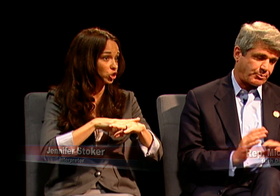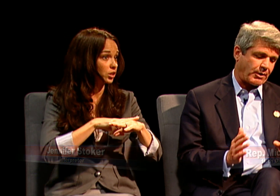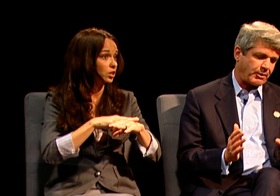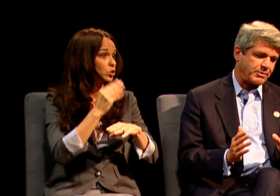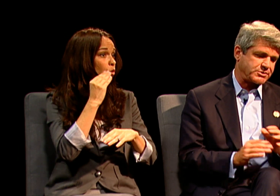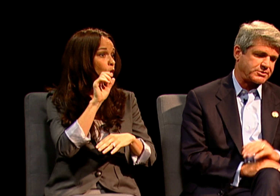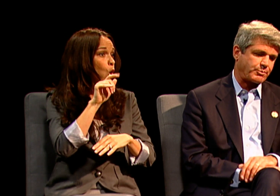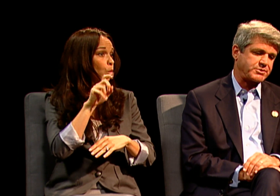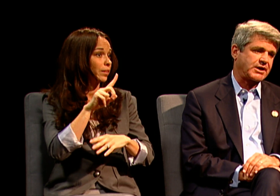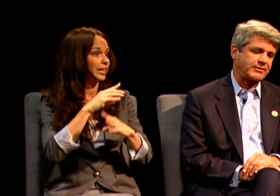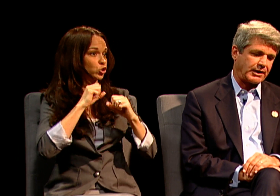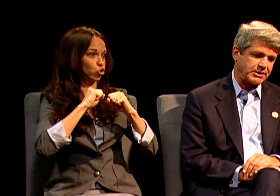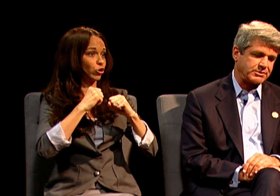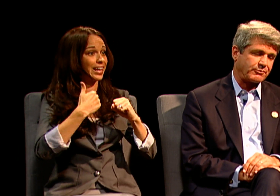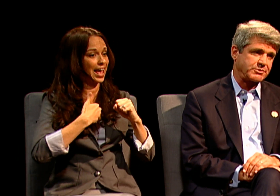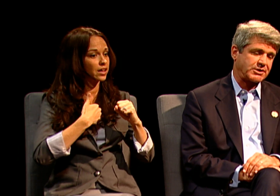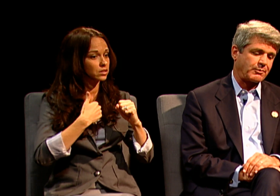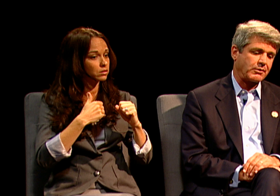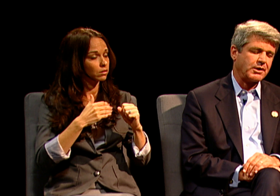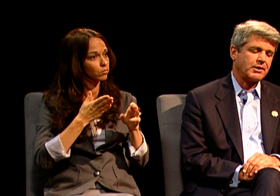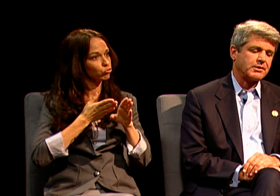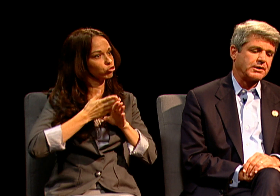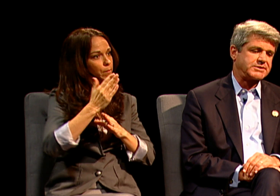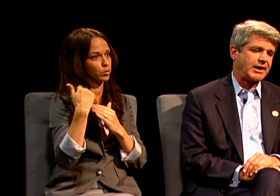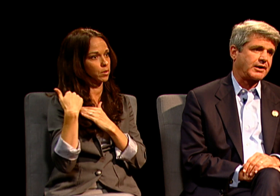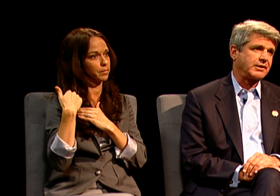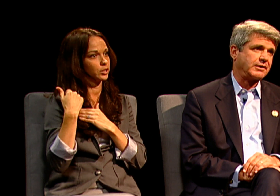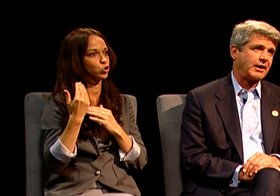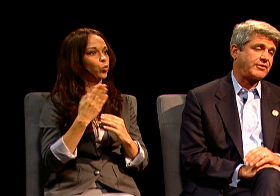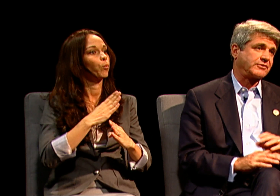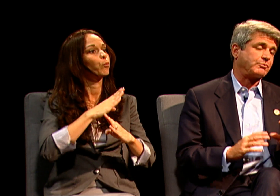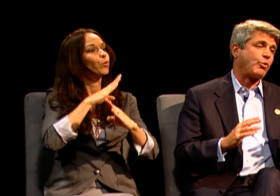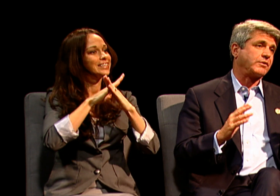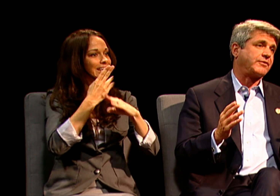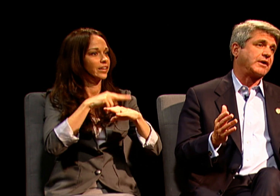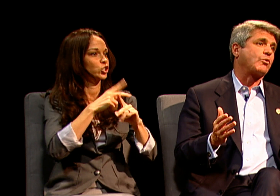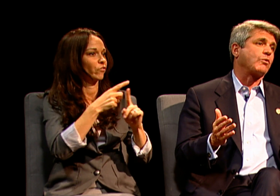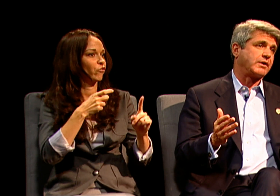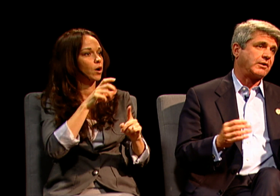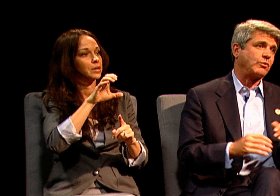HAS A PRIMARY MISSION TO PROTECT THE NATION FROM A CYBER ATTACK. AND I THINK IT'S IMPORTANT THAT THEY COORDINATE